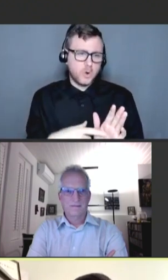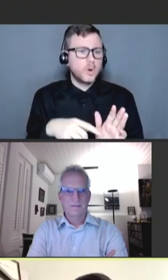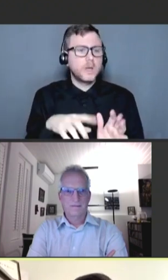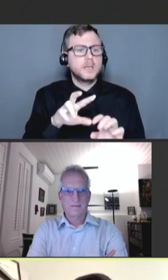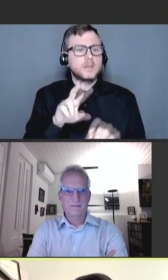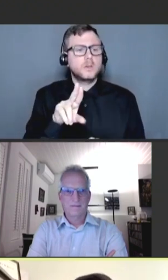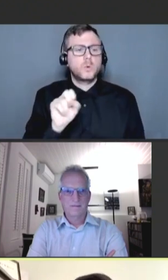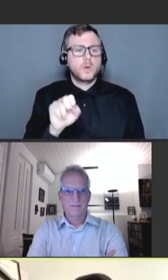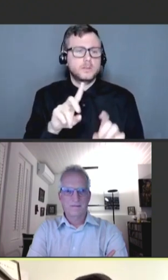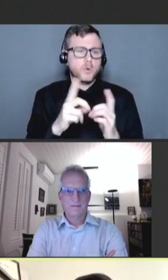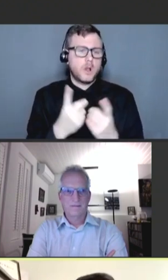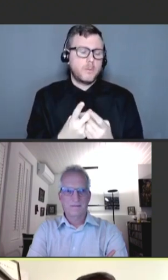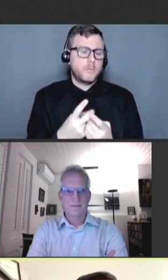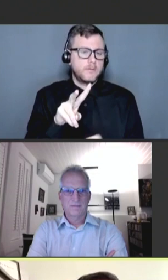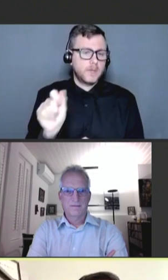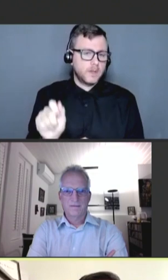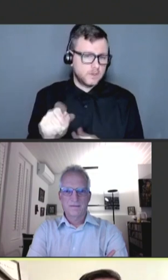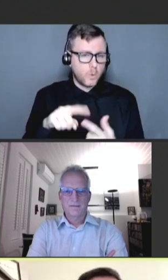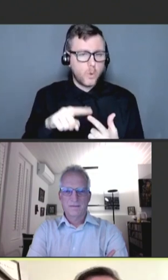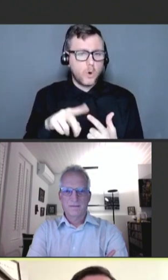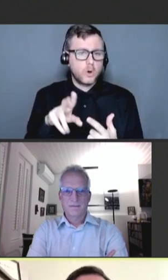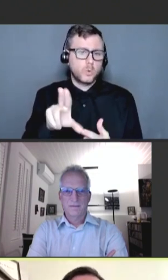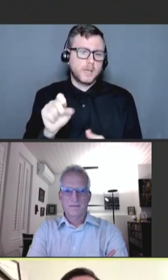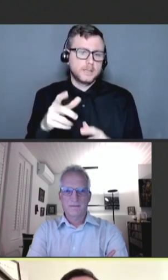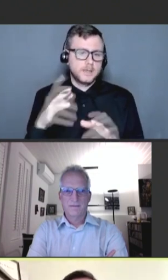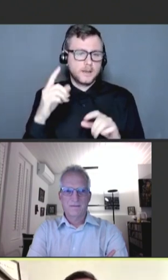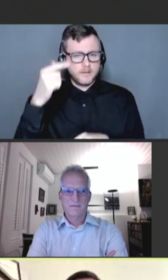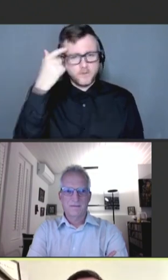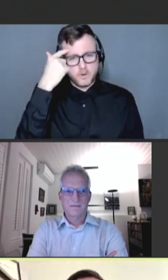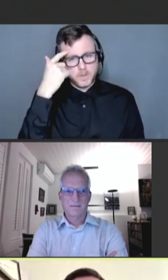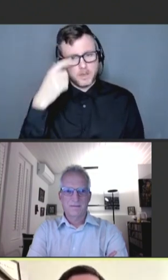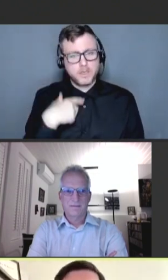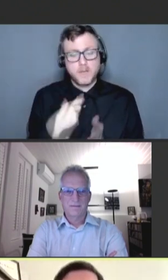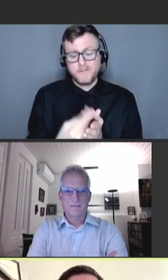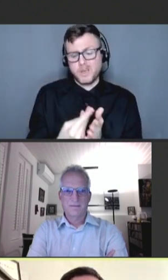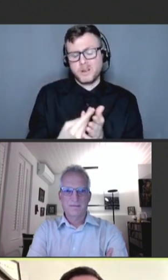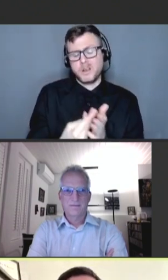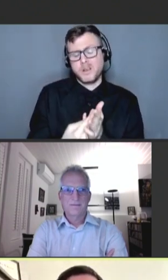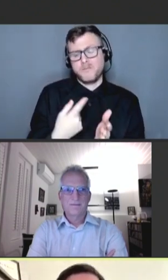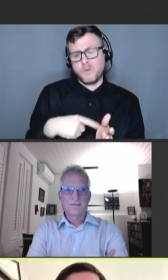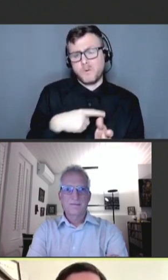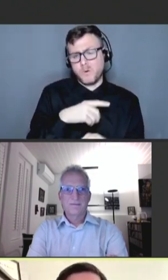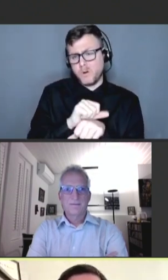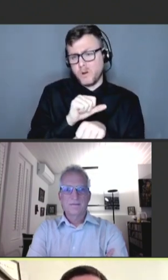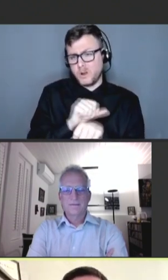government. Something for our work was received -- or, we obtained from the U.S. Department of